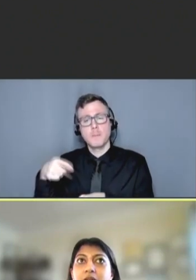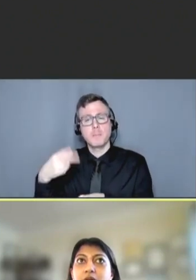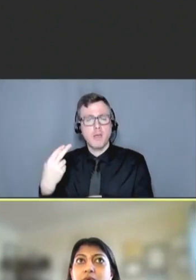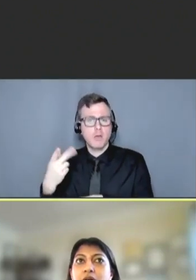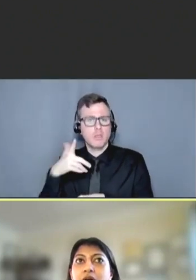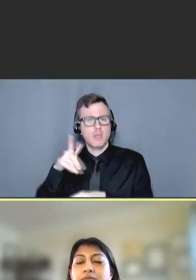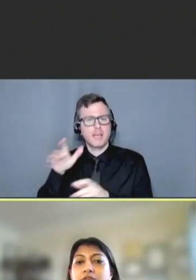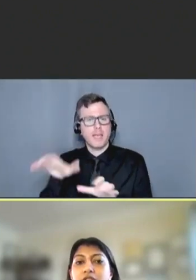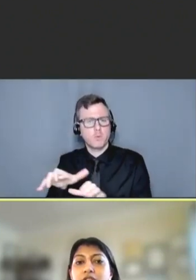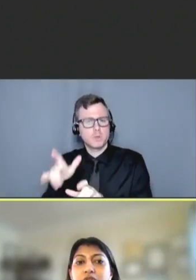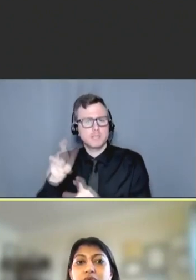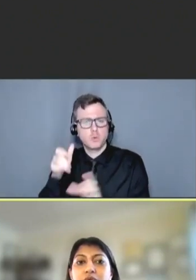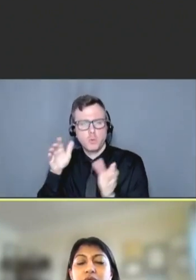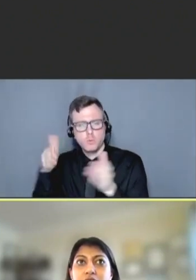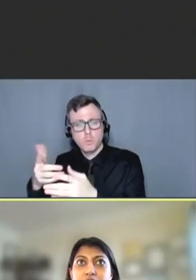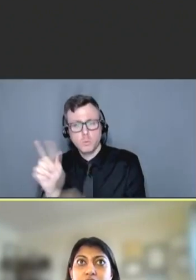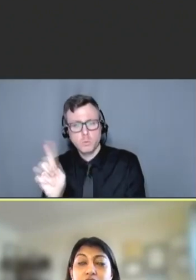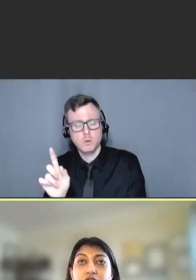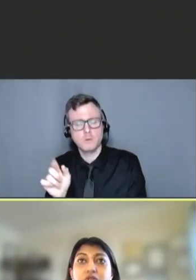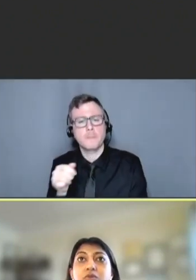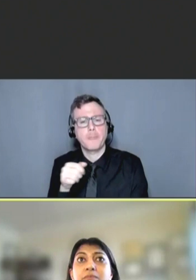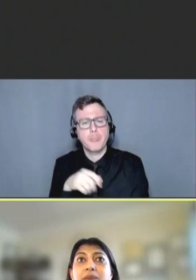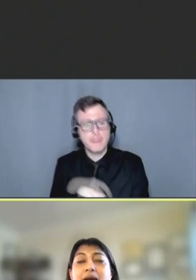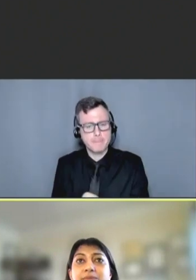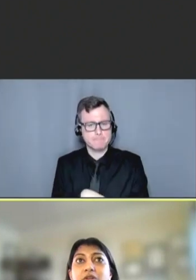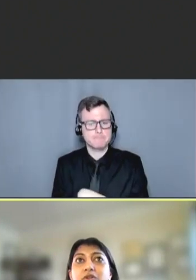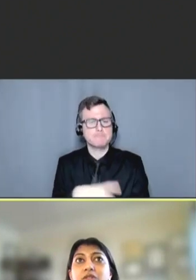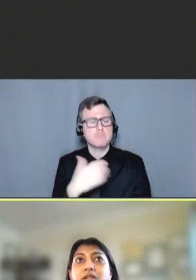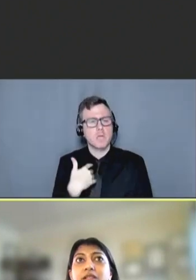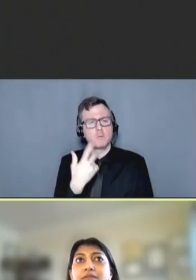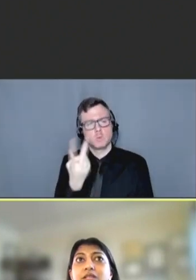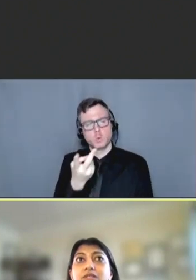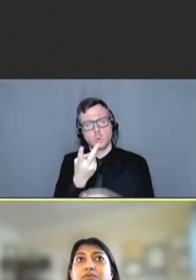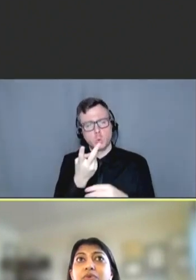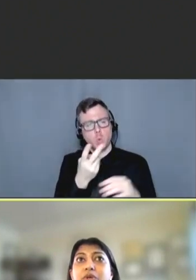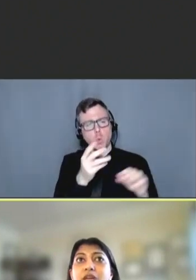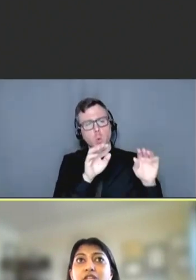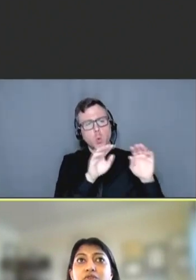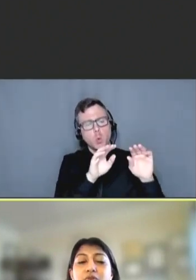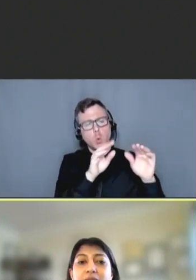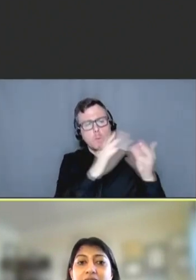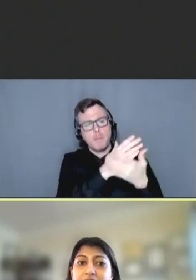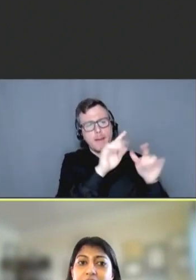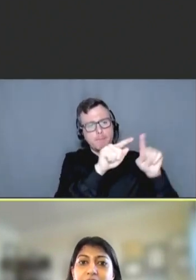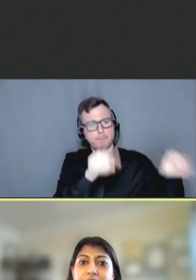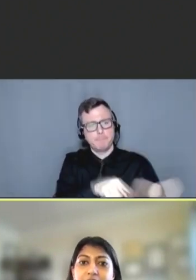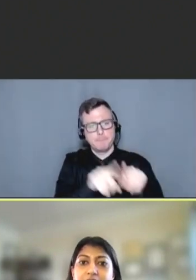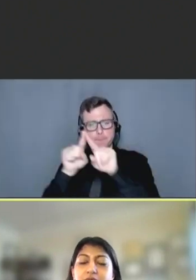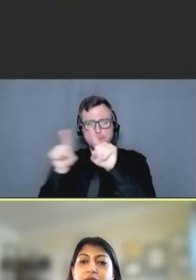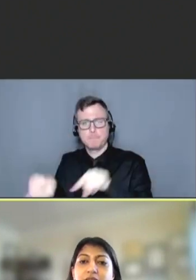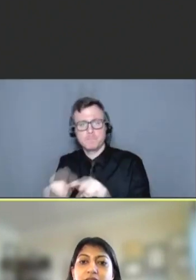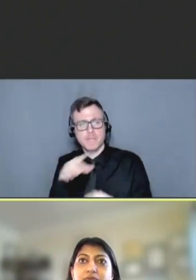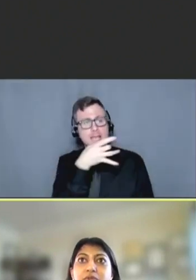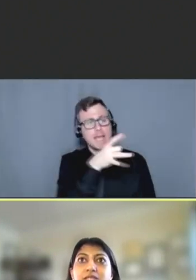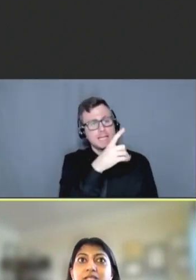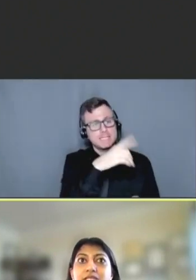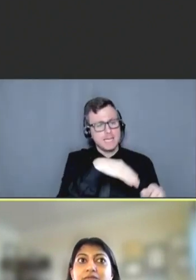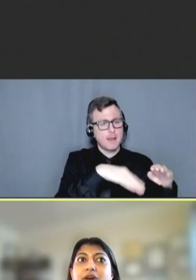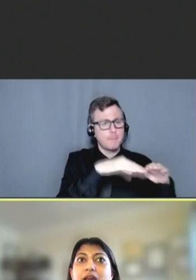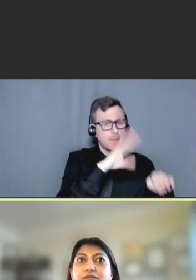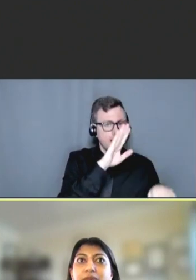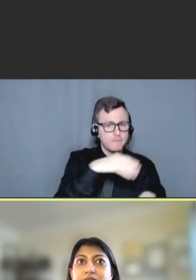There are two maps here, the left is for age group 18-plus, and the right is for the 65-plus